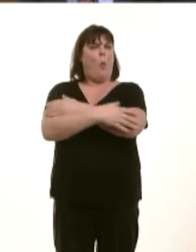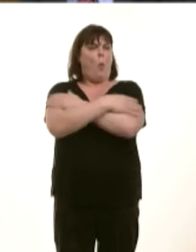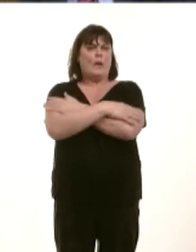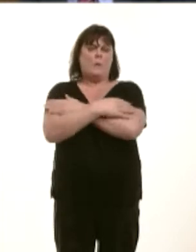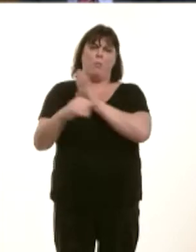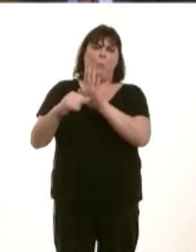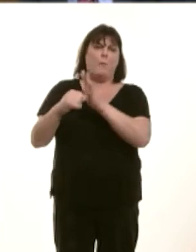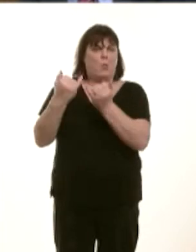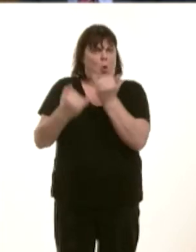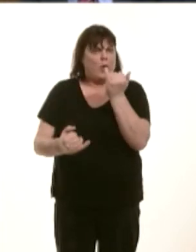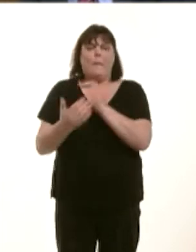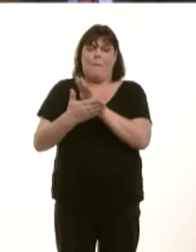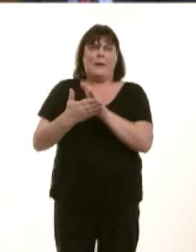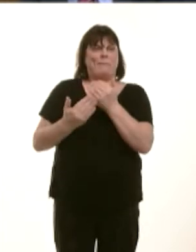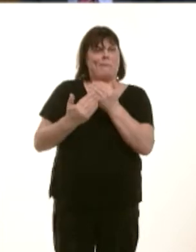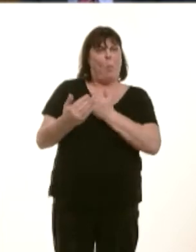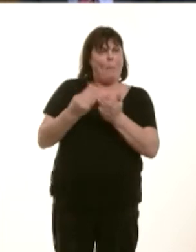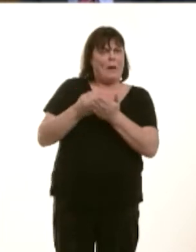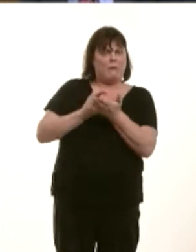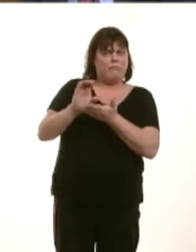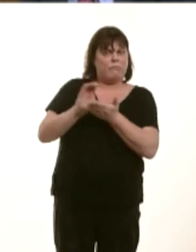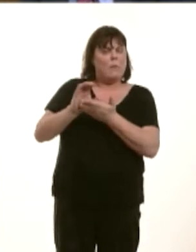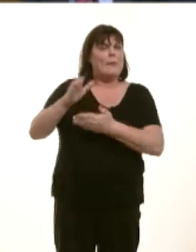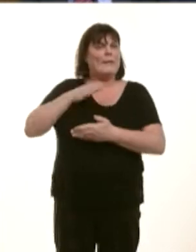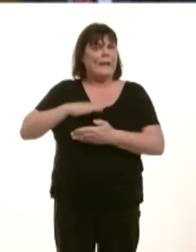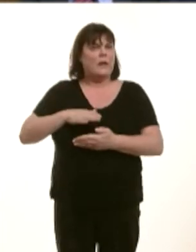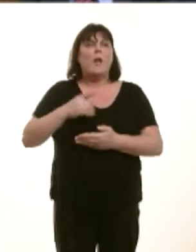would be a consequential. We were told firmly that there wouldnít be, so weíve had to